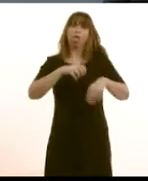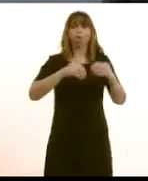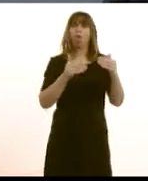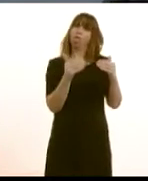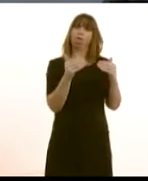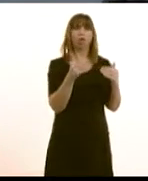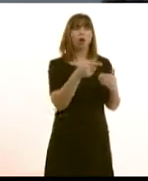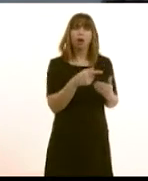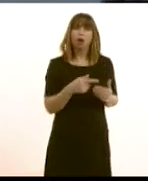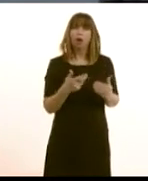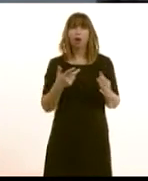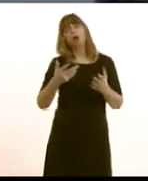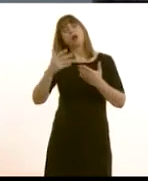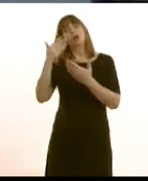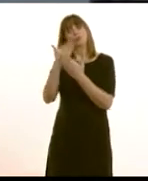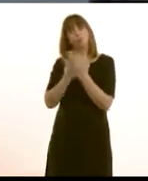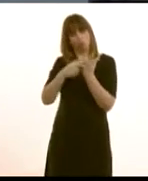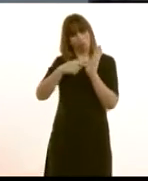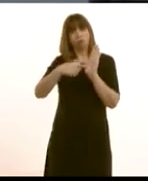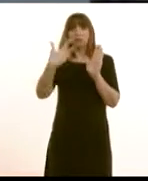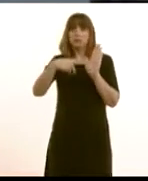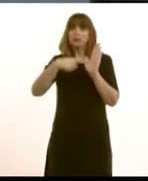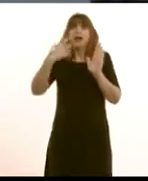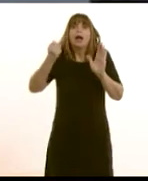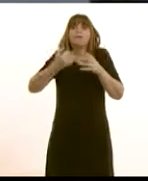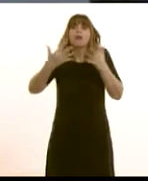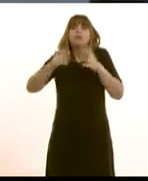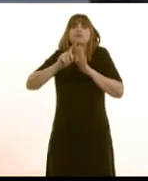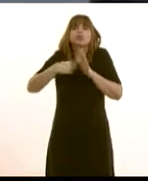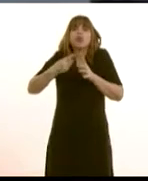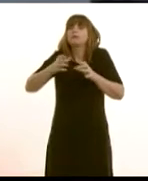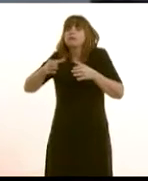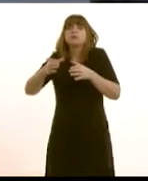also says that initiativesóand thereís been a lot of thoseóare only as good as the people